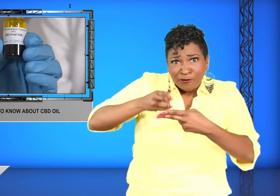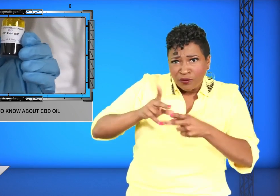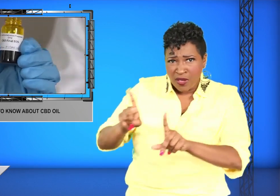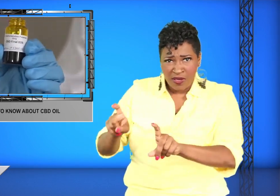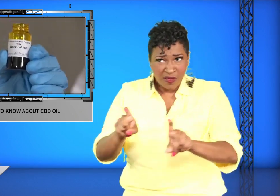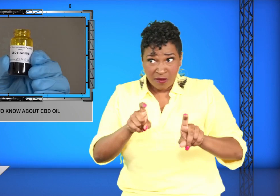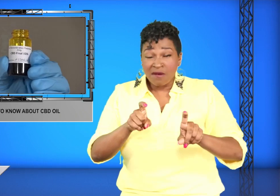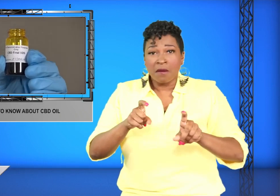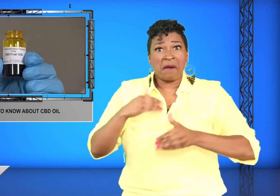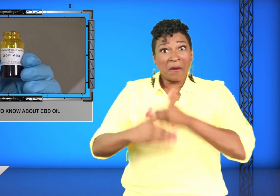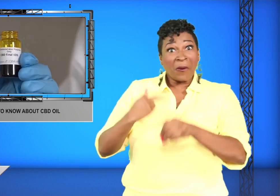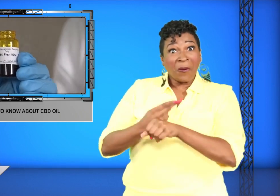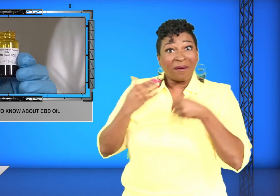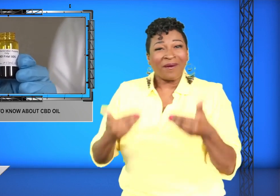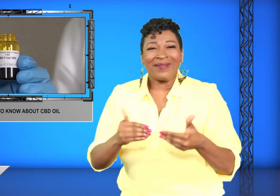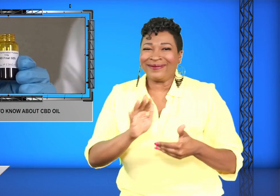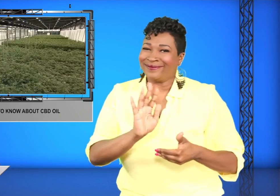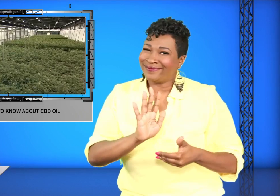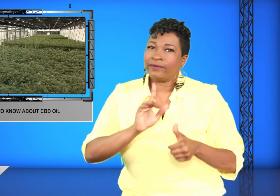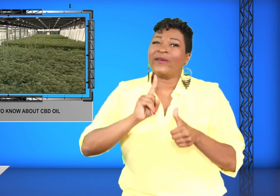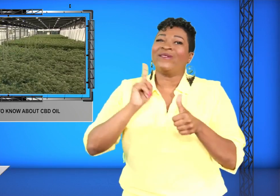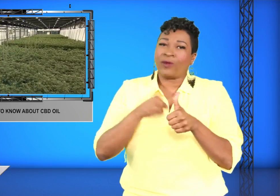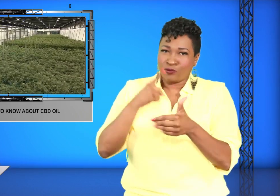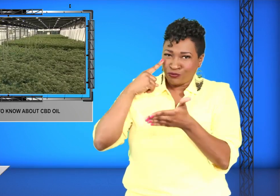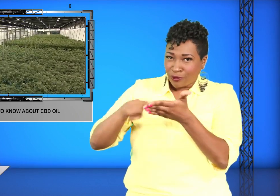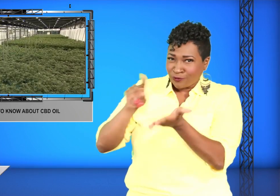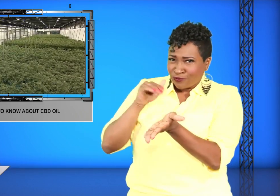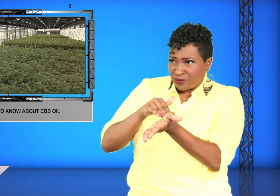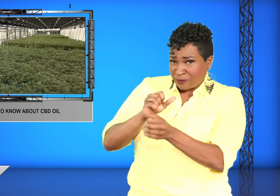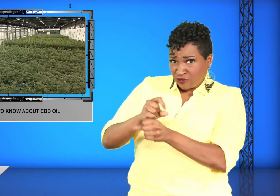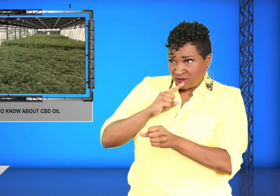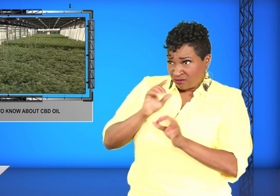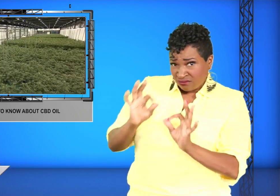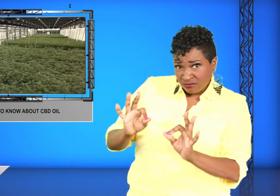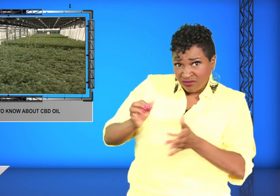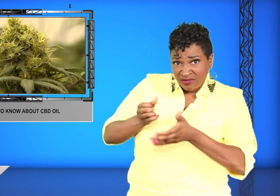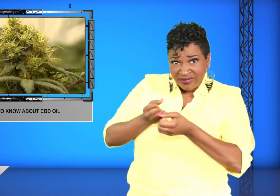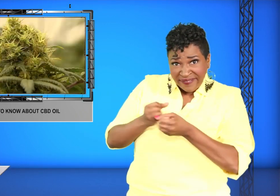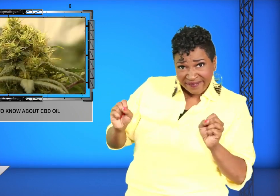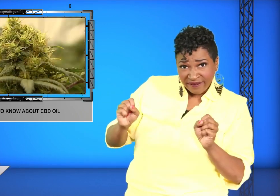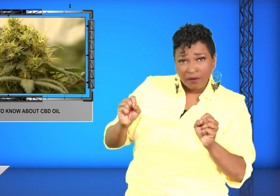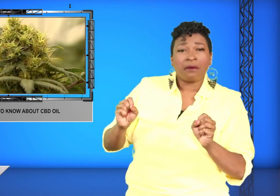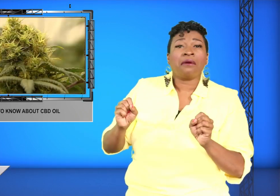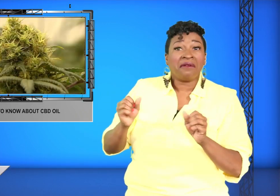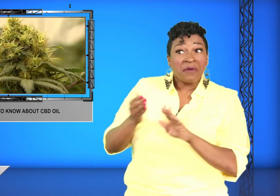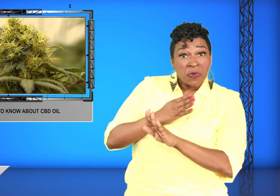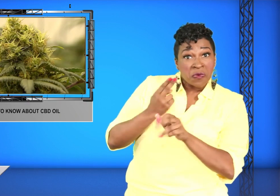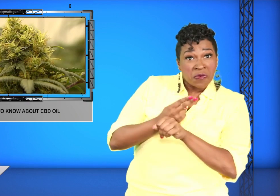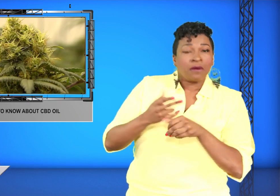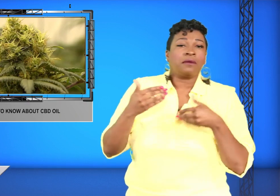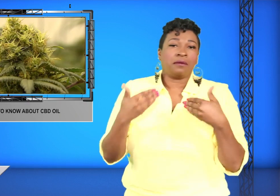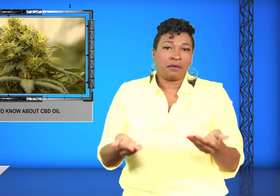supplement, make sure you ask your doctor before trying it.